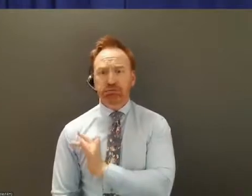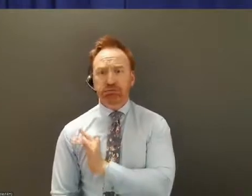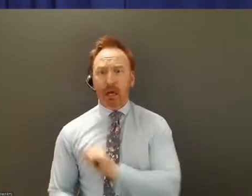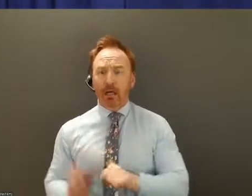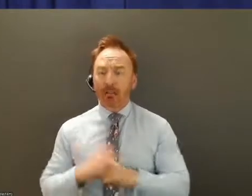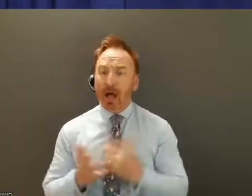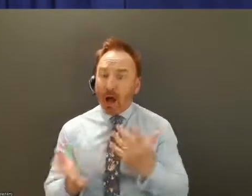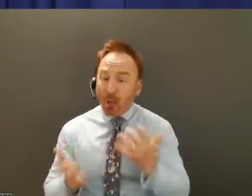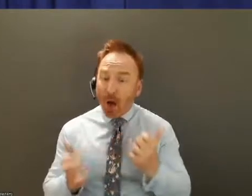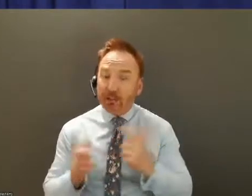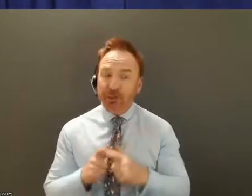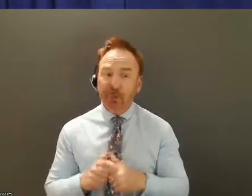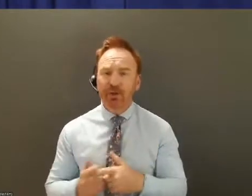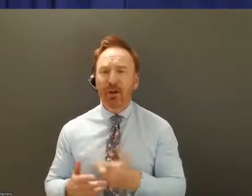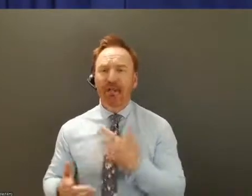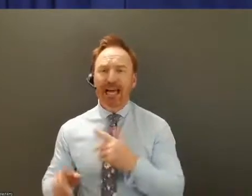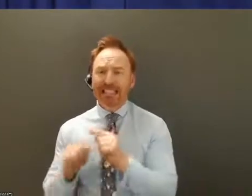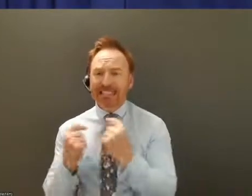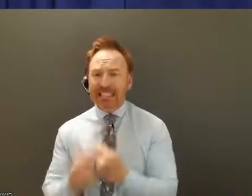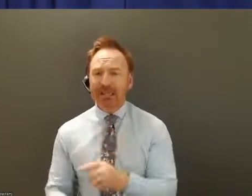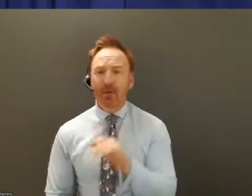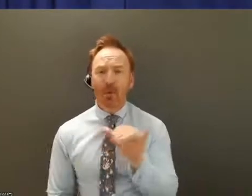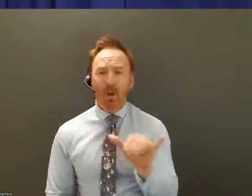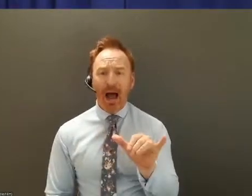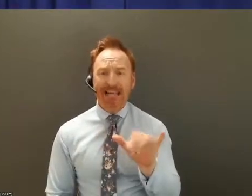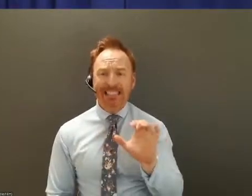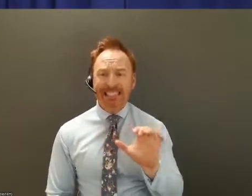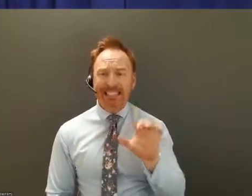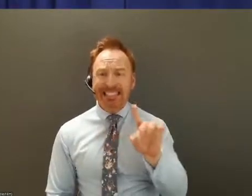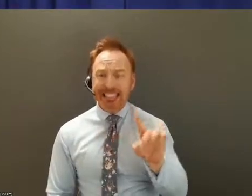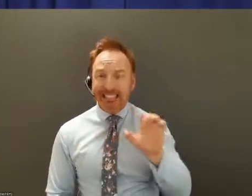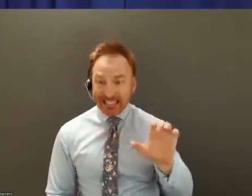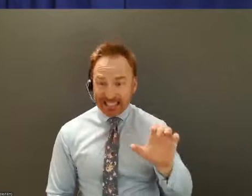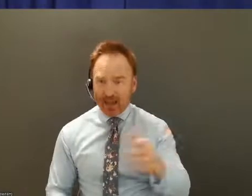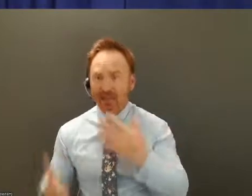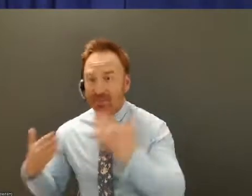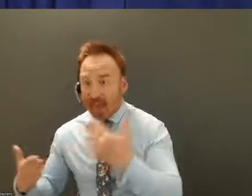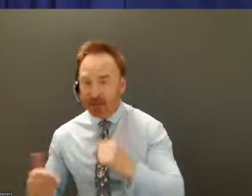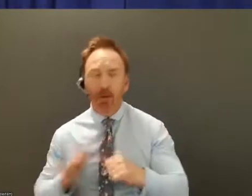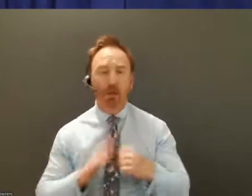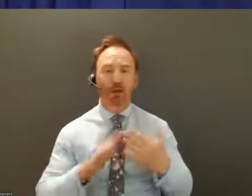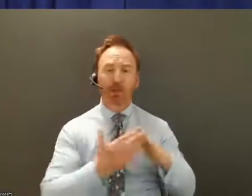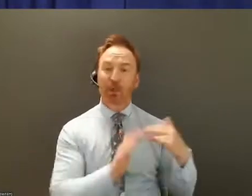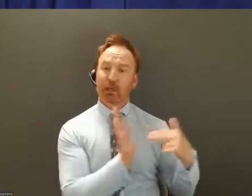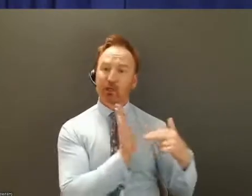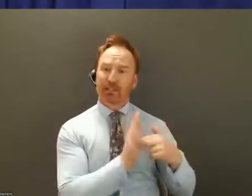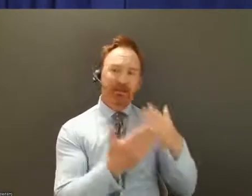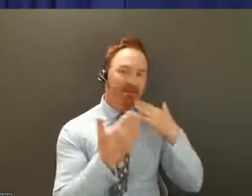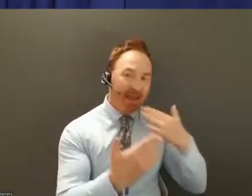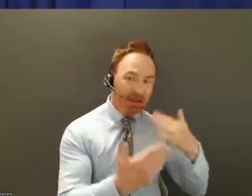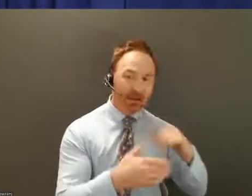touch to let them know they been exposed to COVID. YCDC and the Yukon community